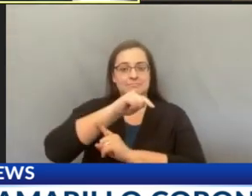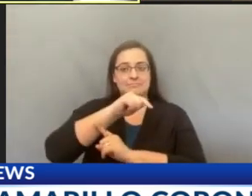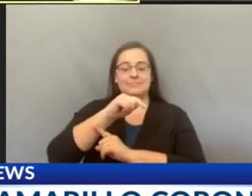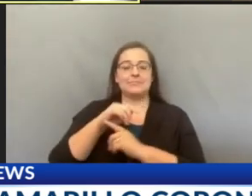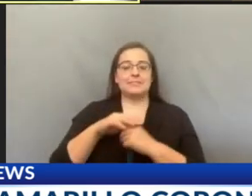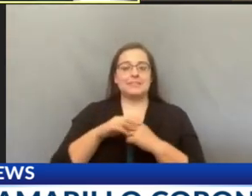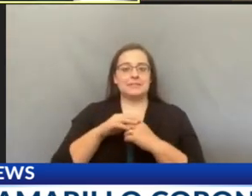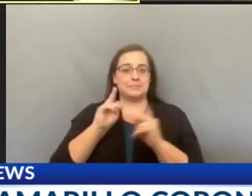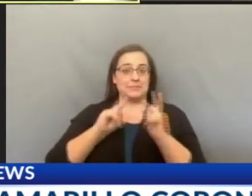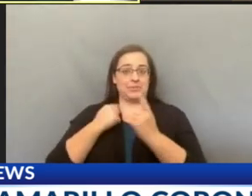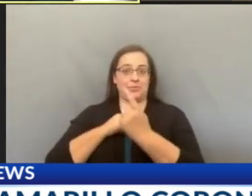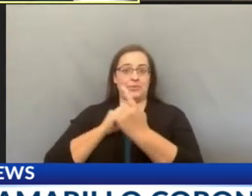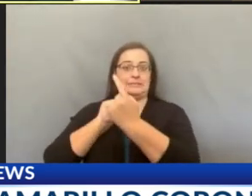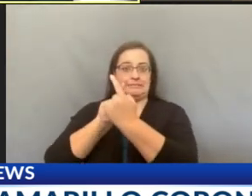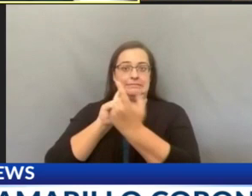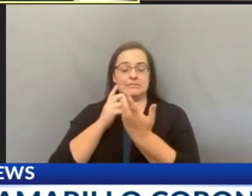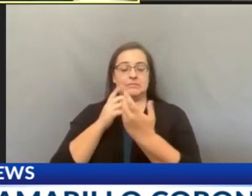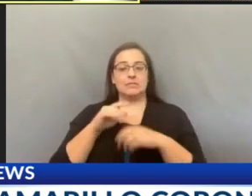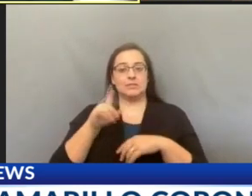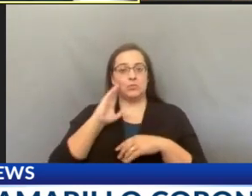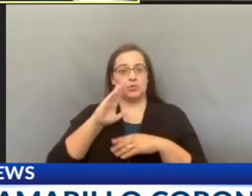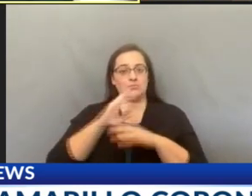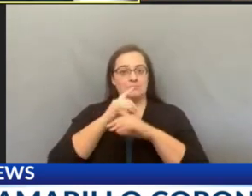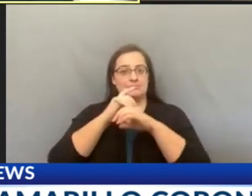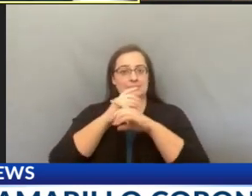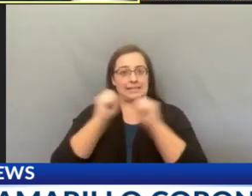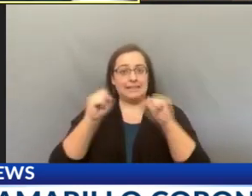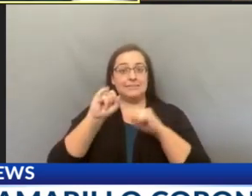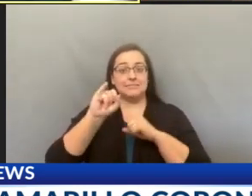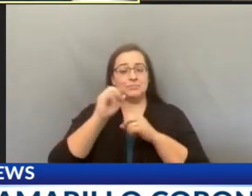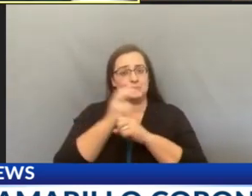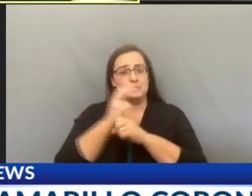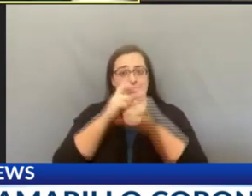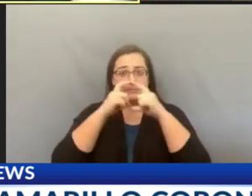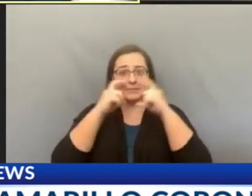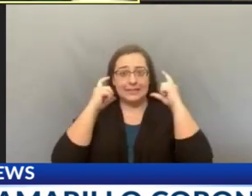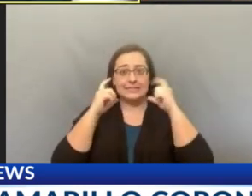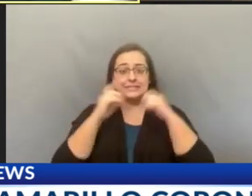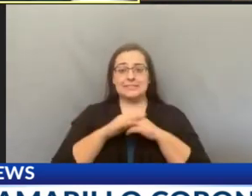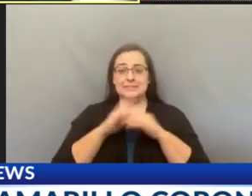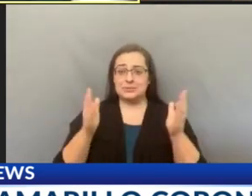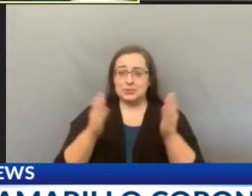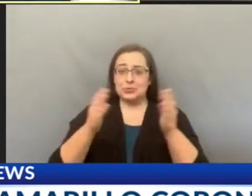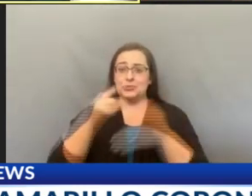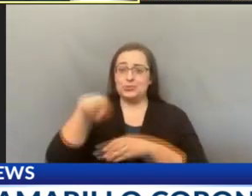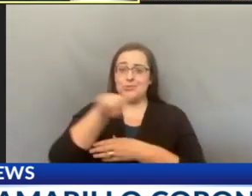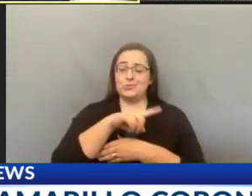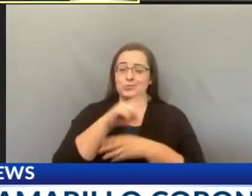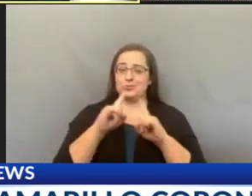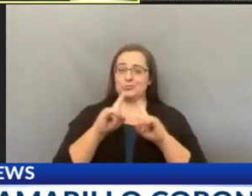BE LIVING I WANT YOU TO CONSIDER BEING CAREFUL AND WEAR A MASK TO KEEP ME SAFE, YOU SAFE, KEEPS